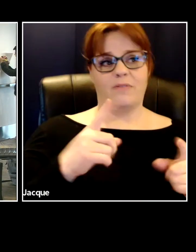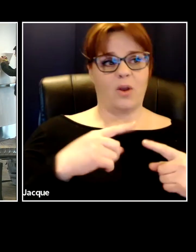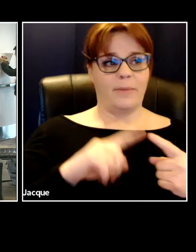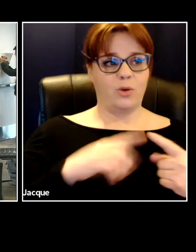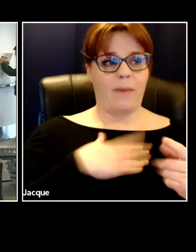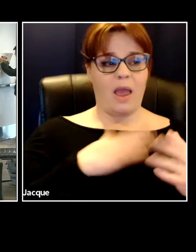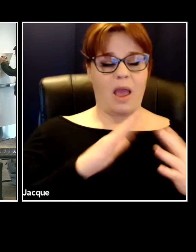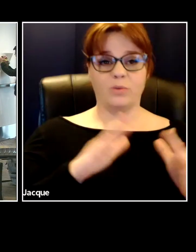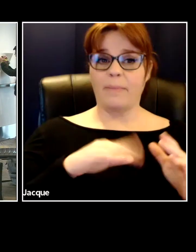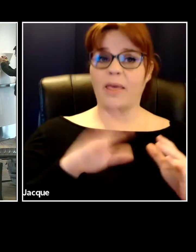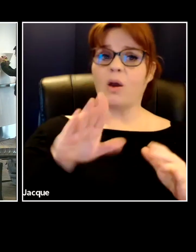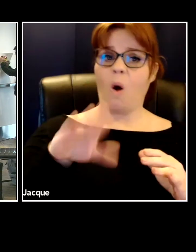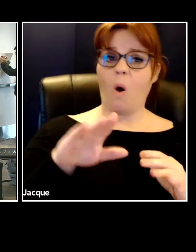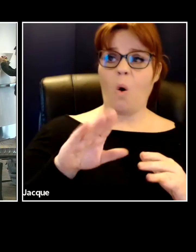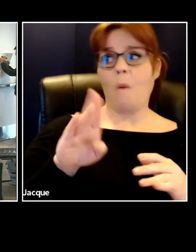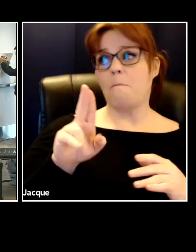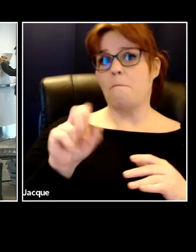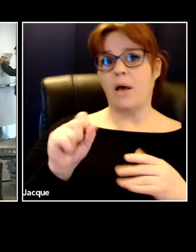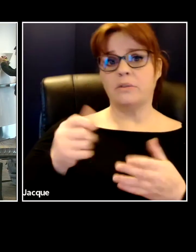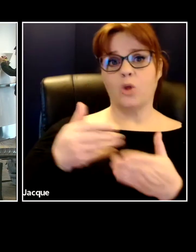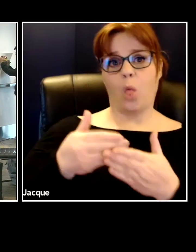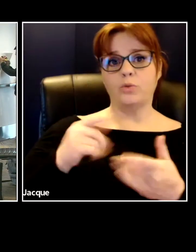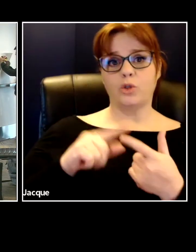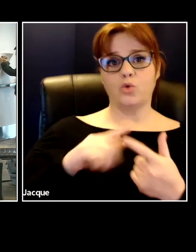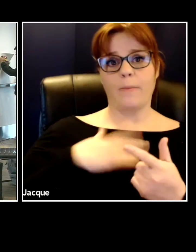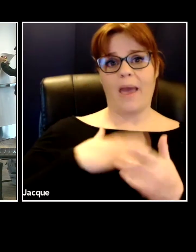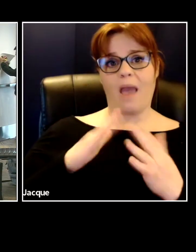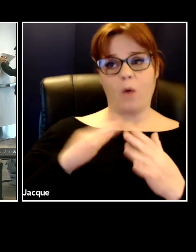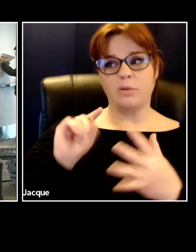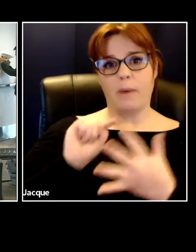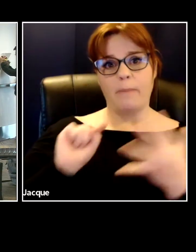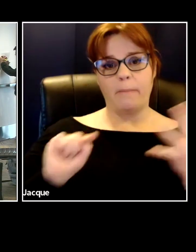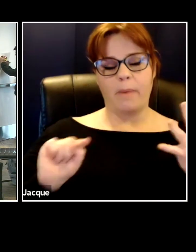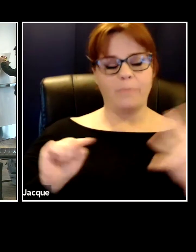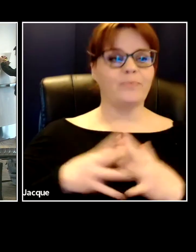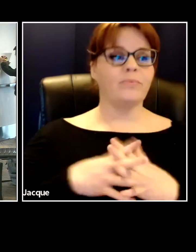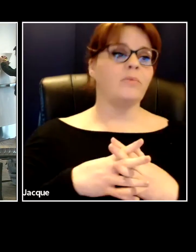I think that it makes me feel like the place I'm going to is like seeing a lot of different types